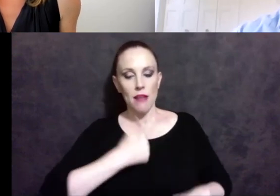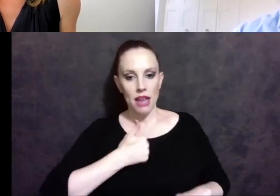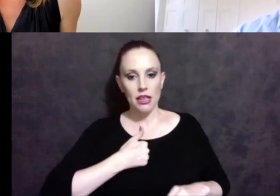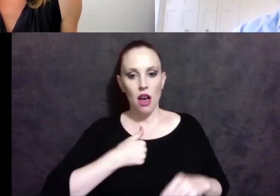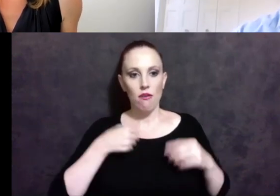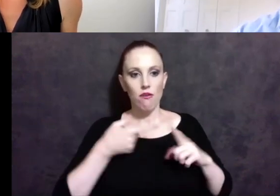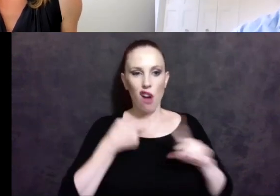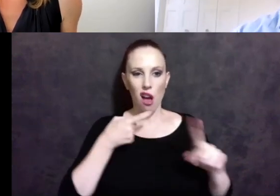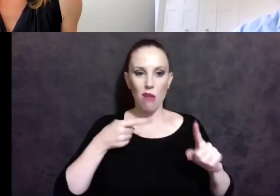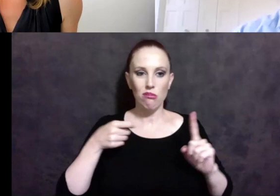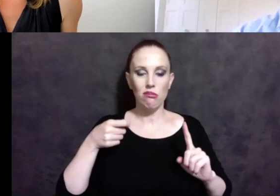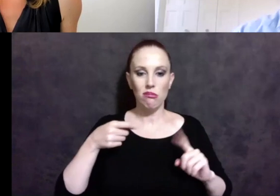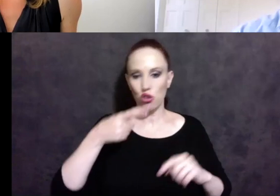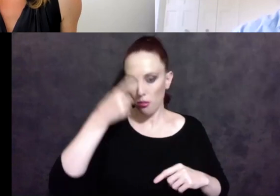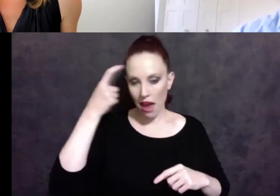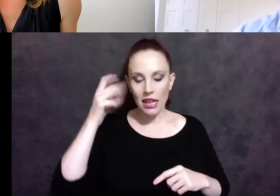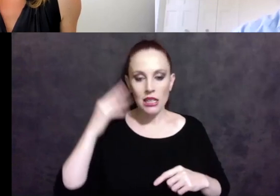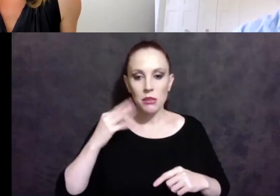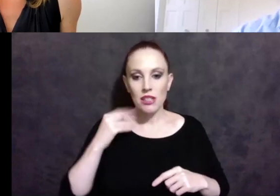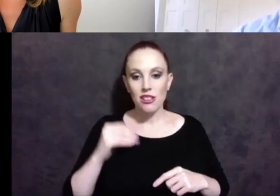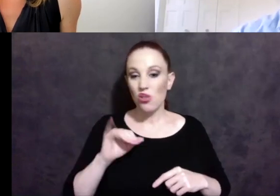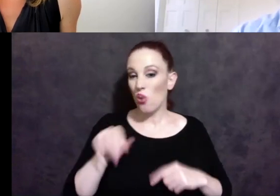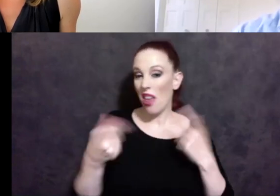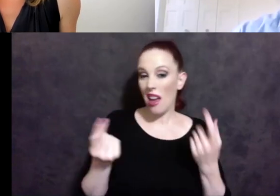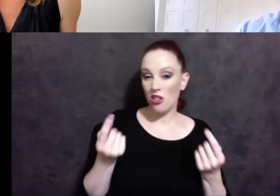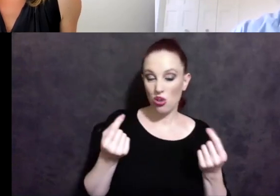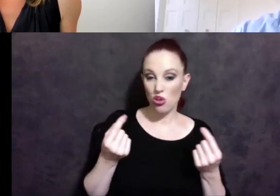What that ultimately does is prevents people in the workplace from really having these